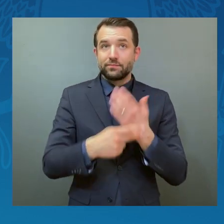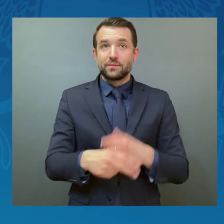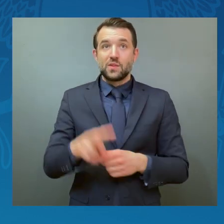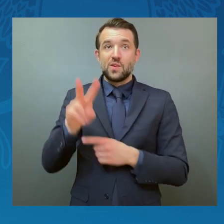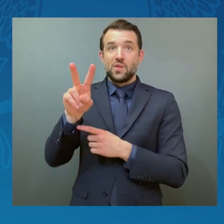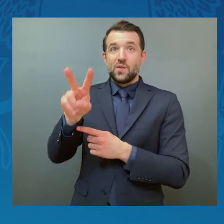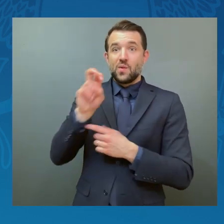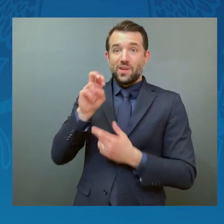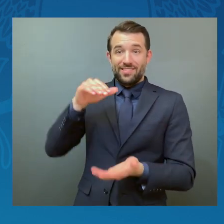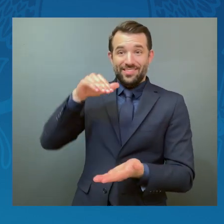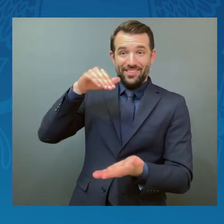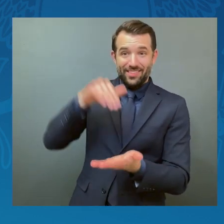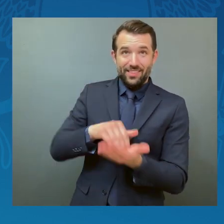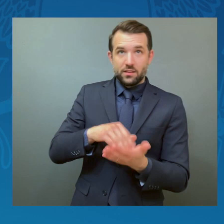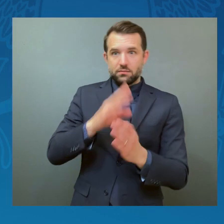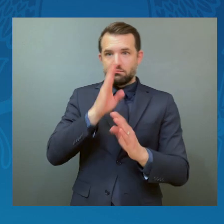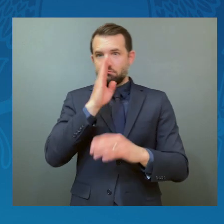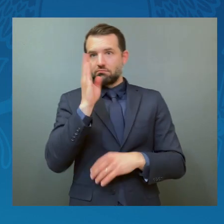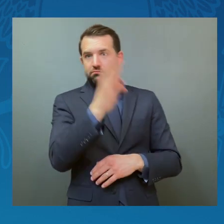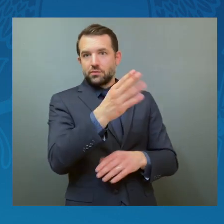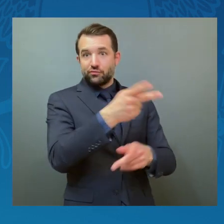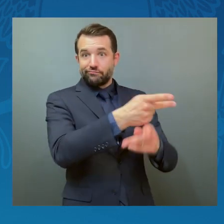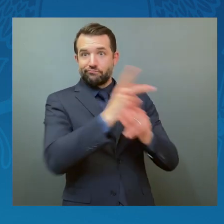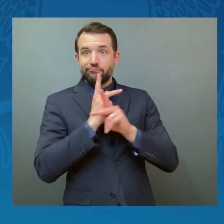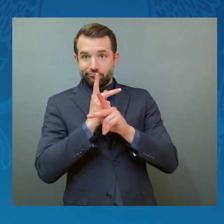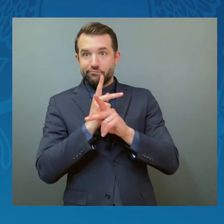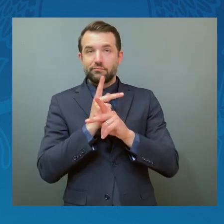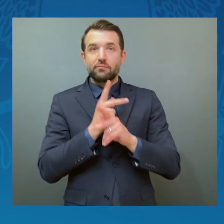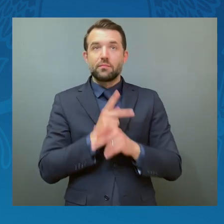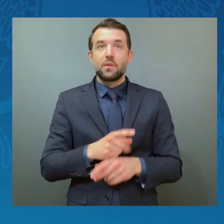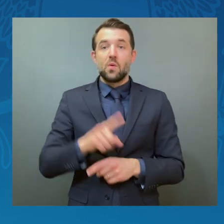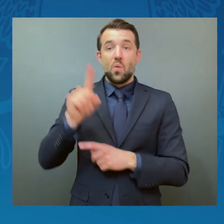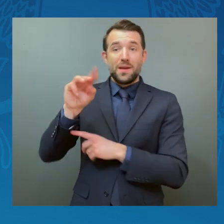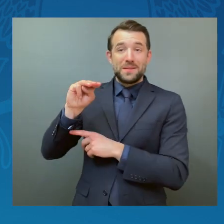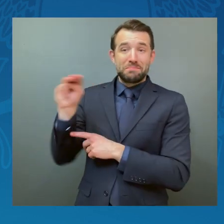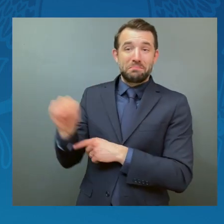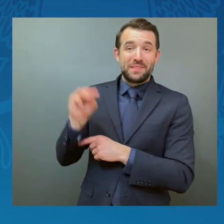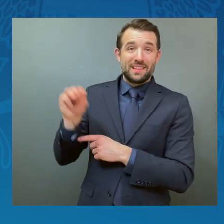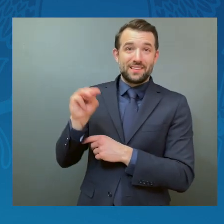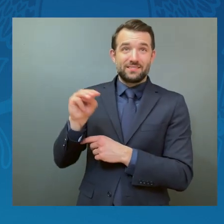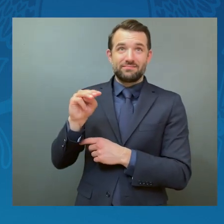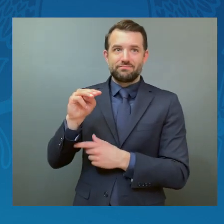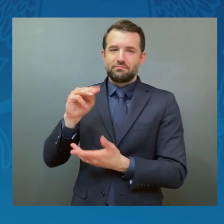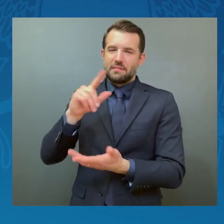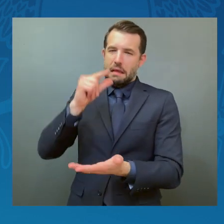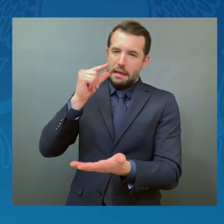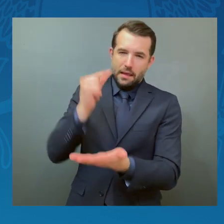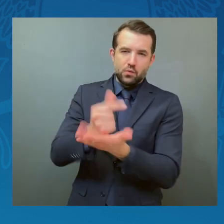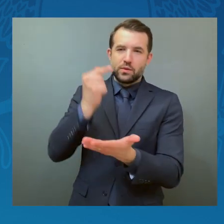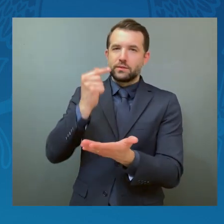and approximately one million guaranteed borrowers. USDA has worked closely with the VA and HUD